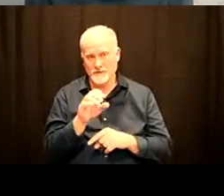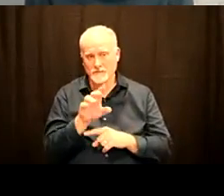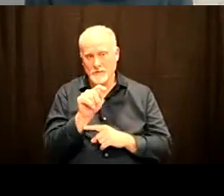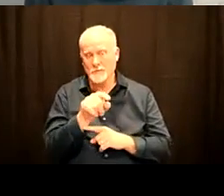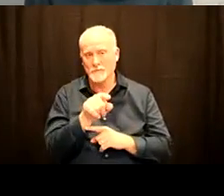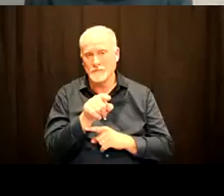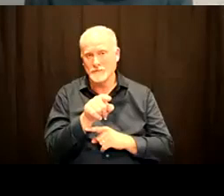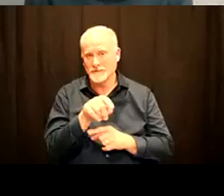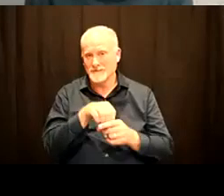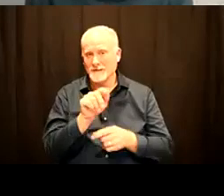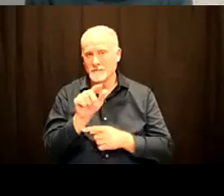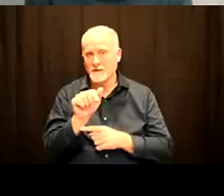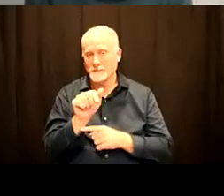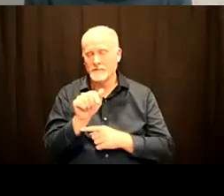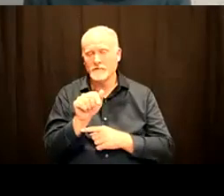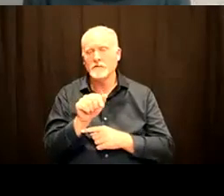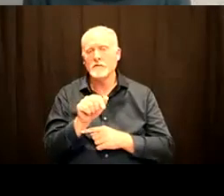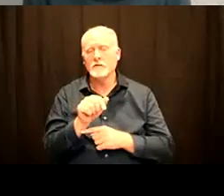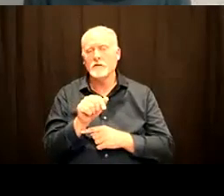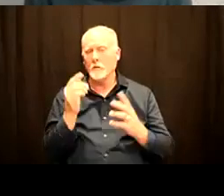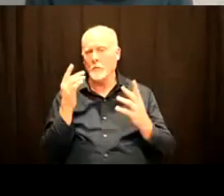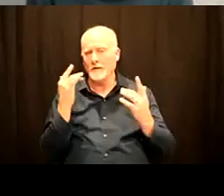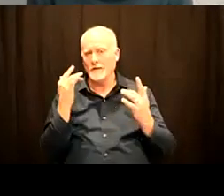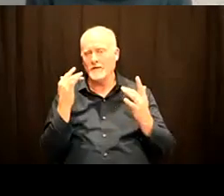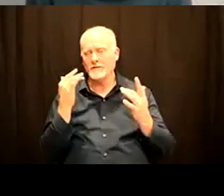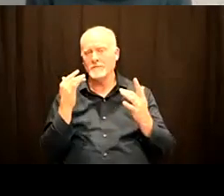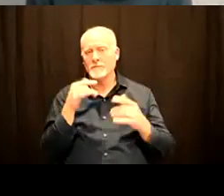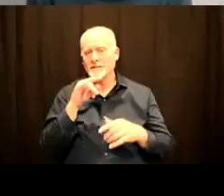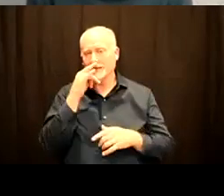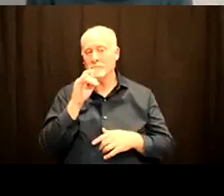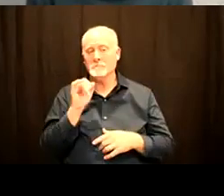alabama and one of the things that drove that was the fact that kids were back in school and we were